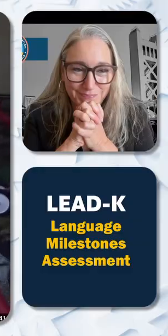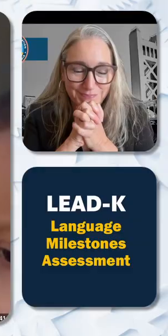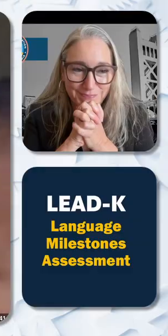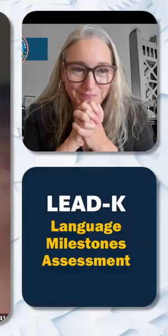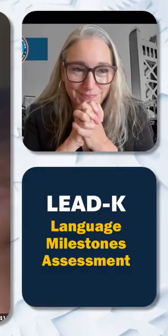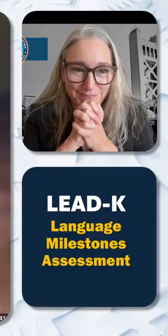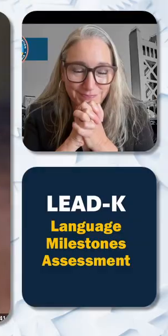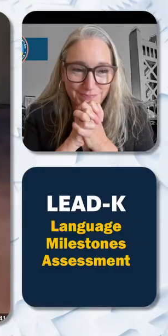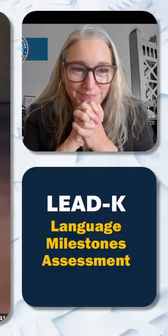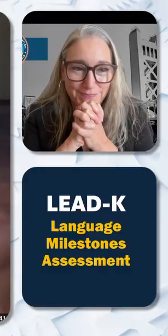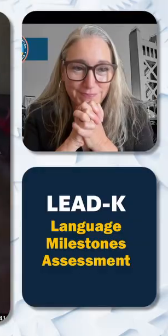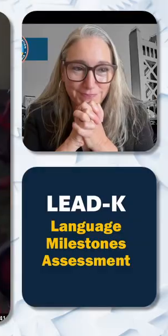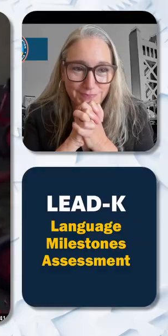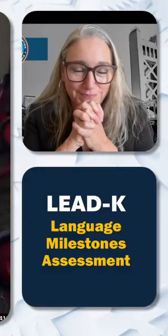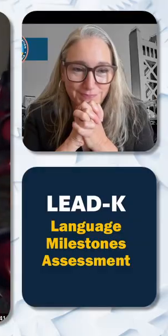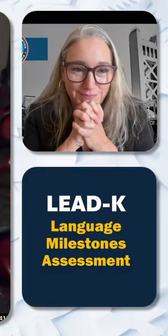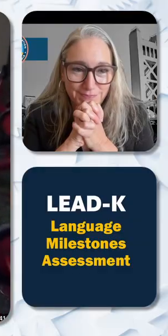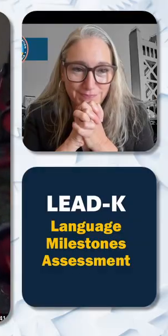“There’s another one…over there. There are